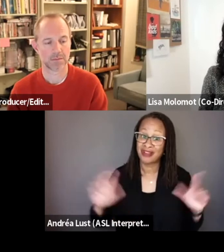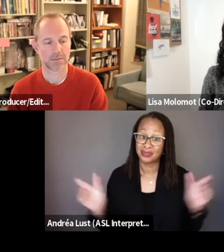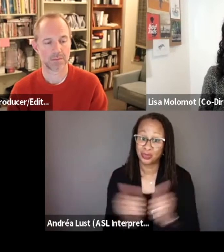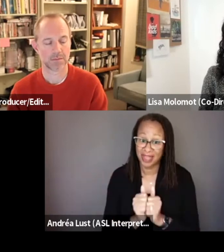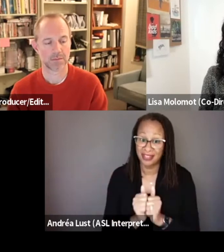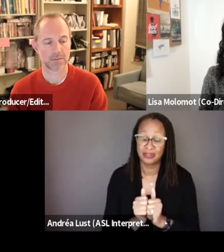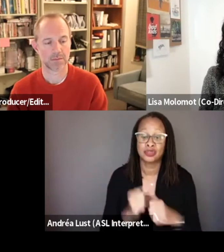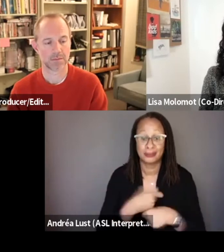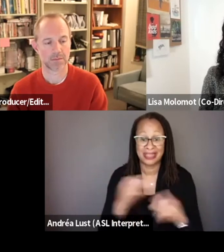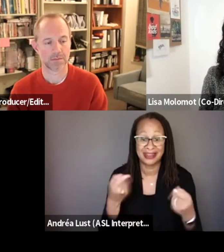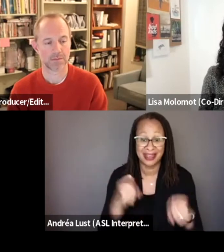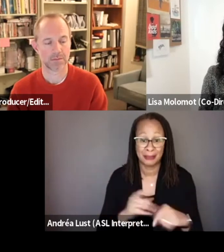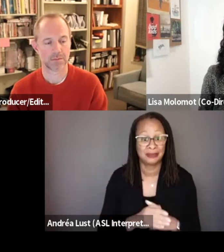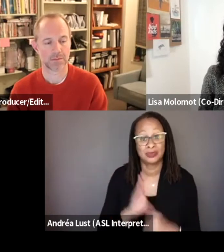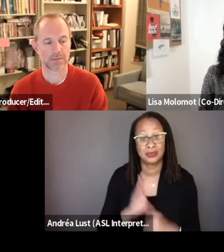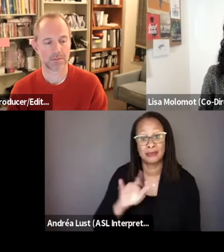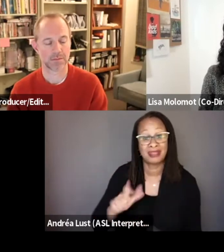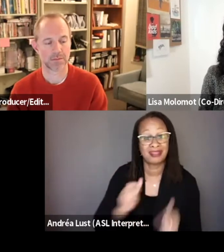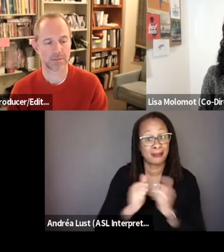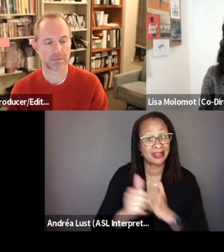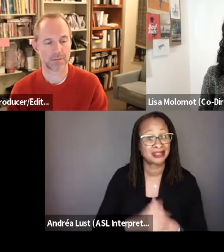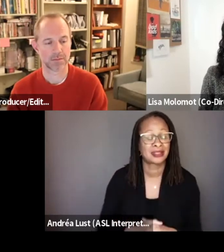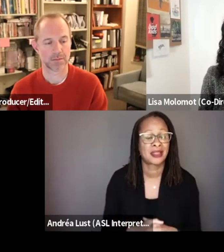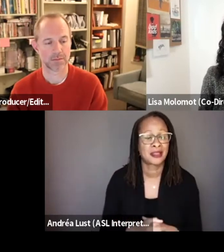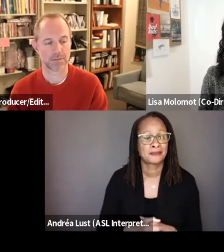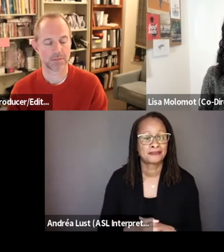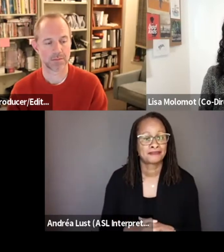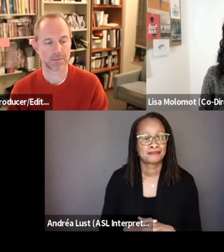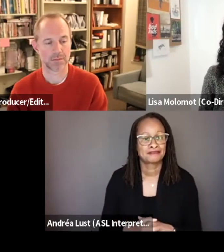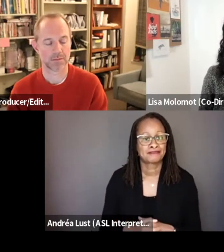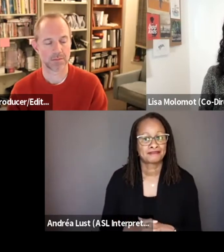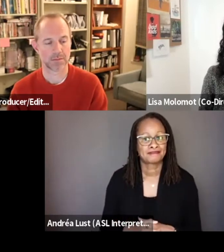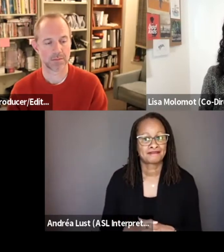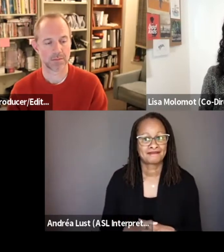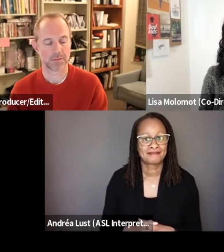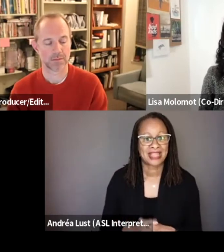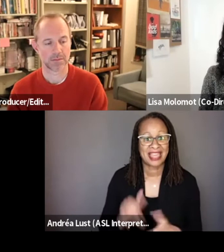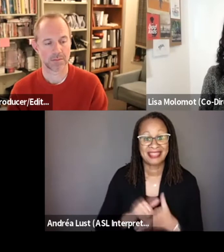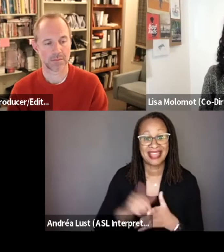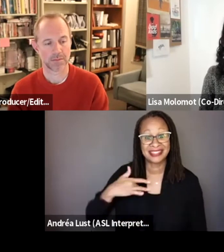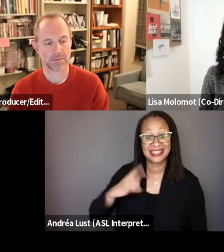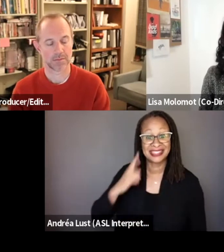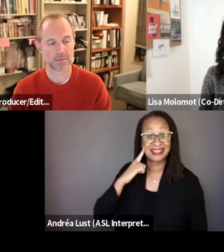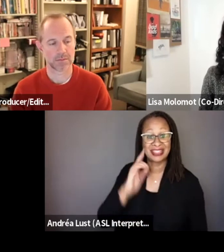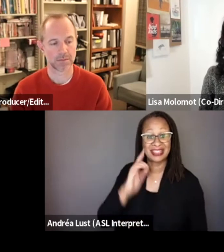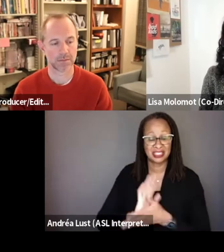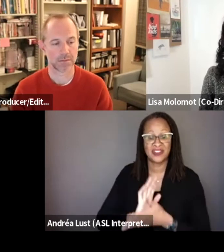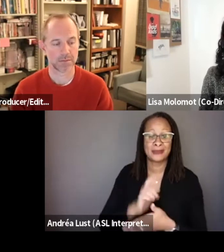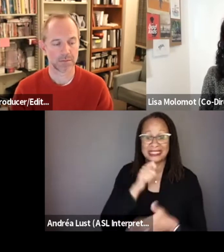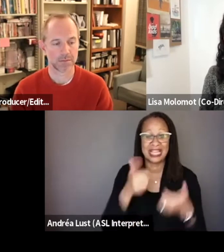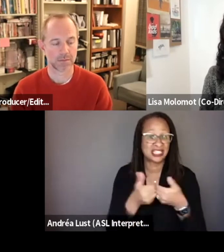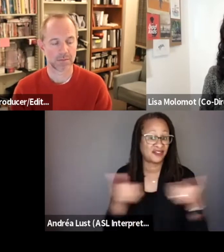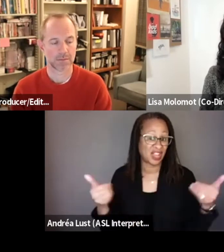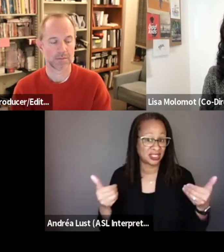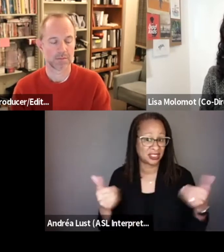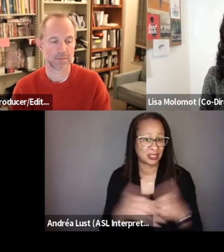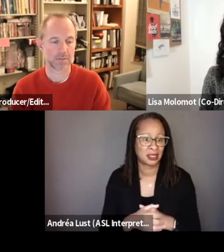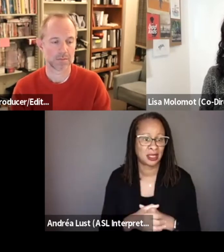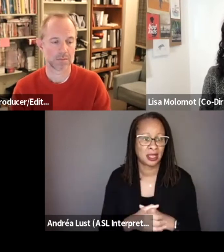So in that sense, like, I think this film is not divisive. I mean, I don't think we did it in a divisive way,